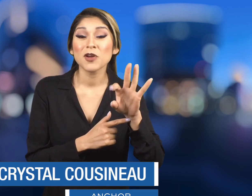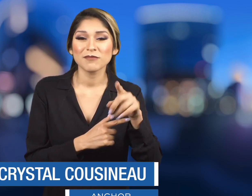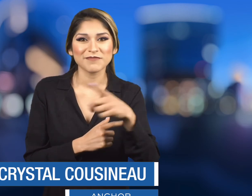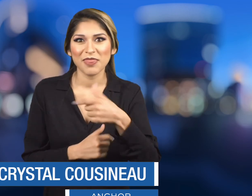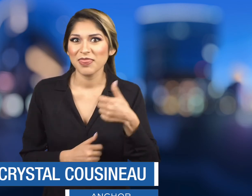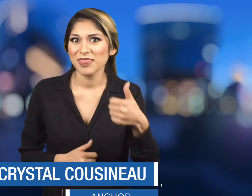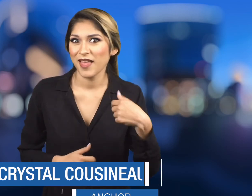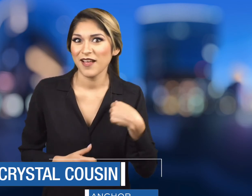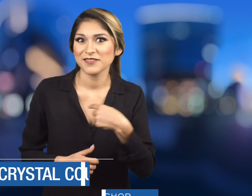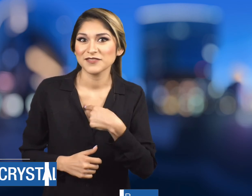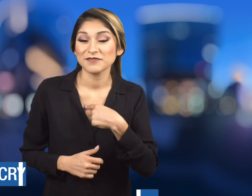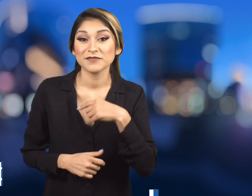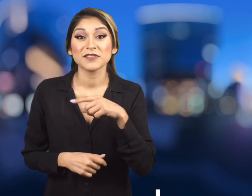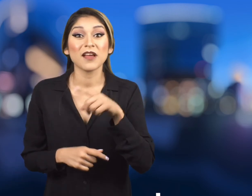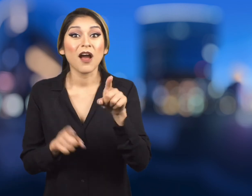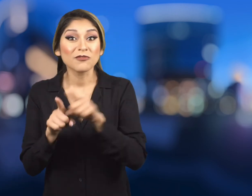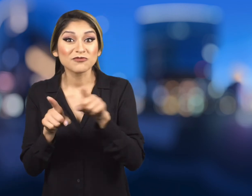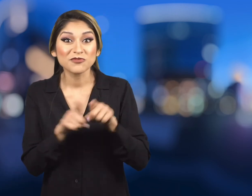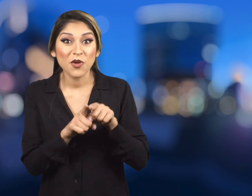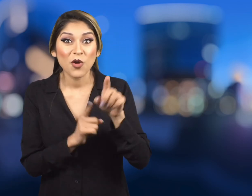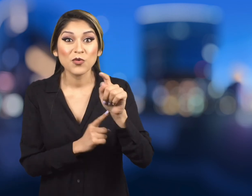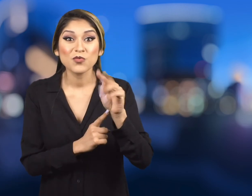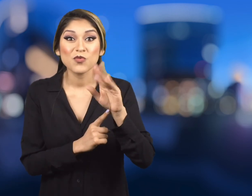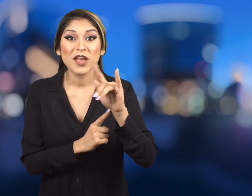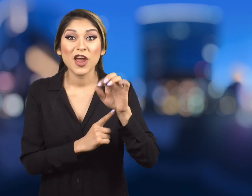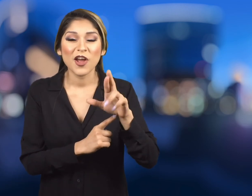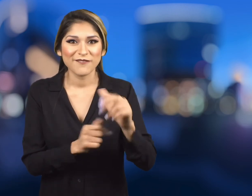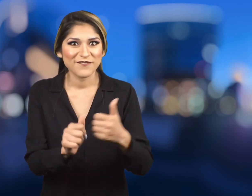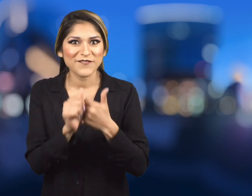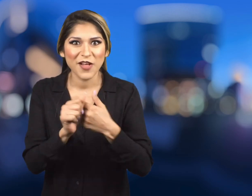and follow us on Twitter.